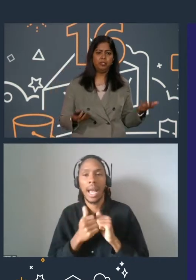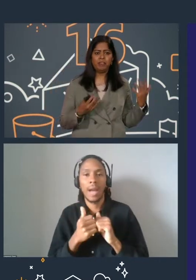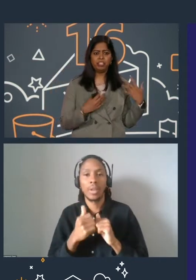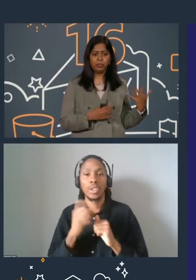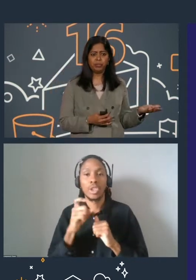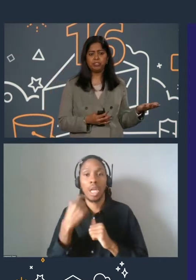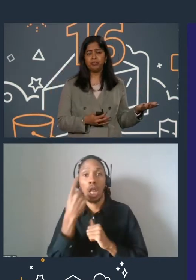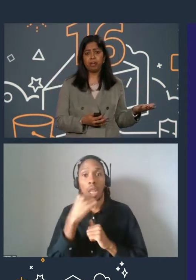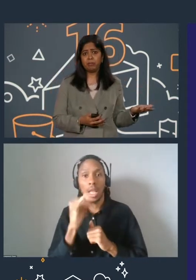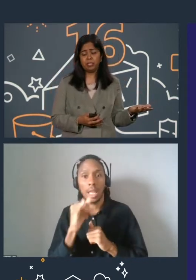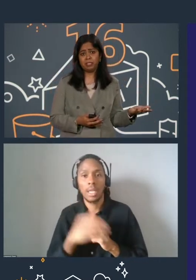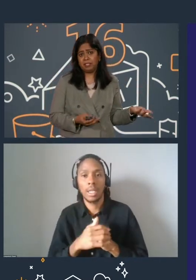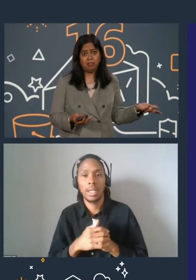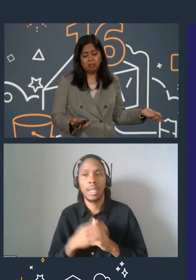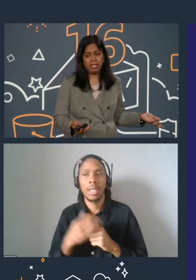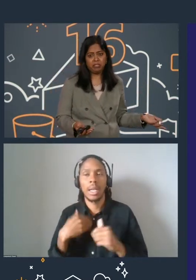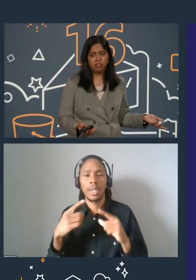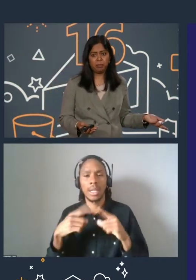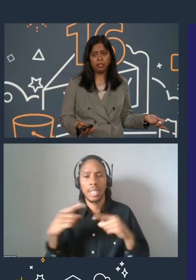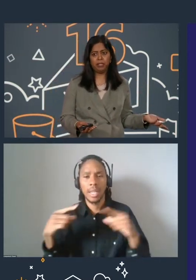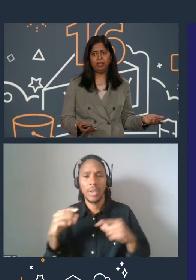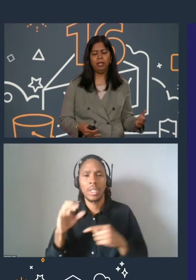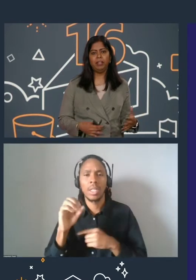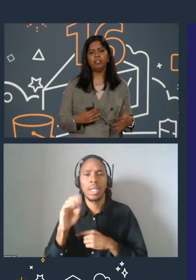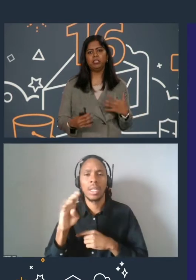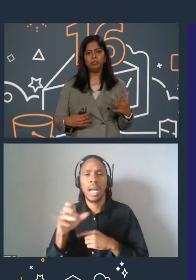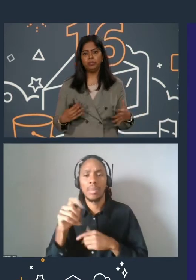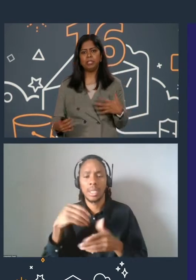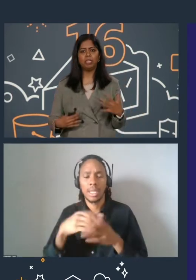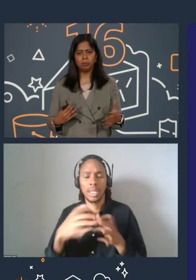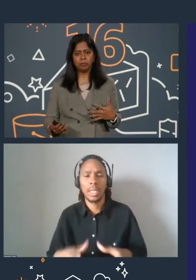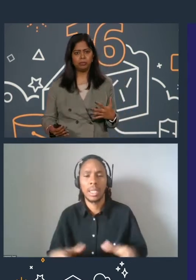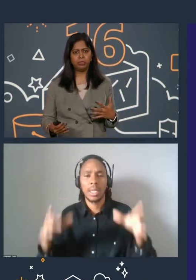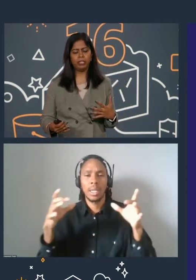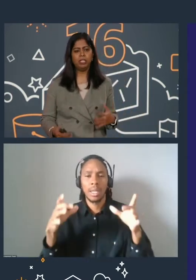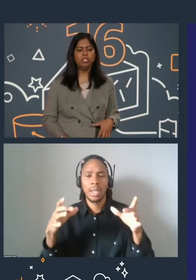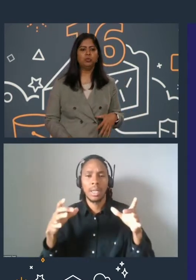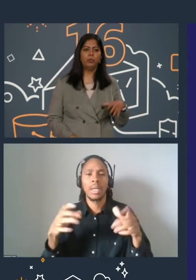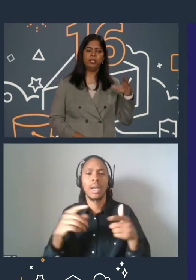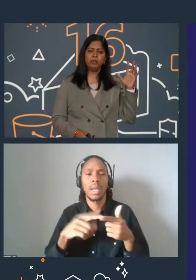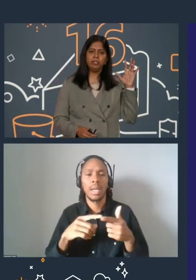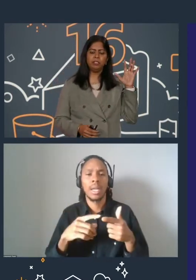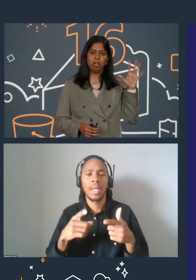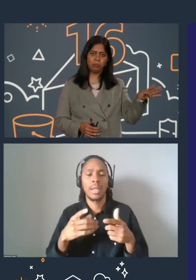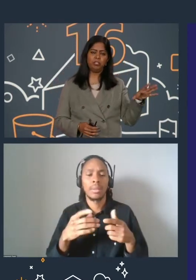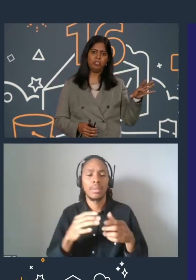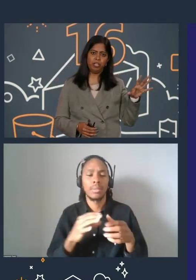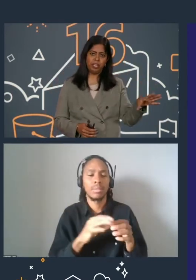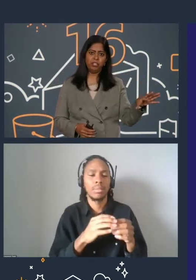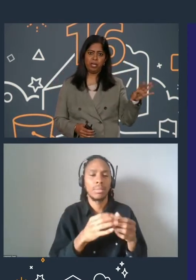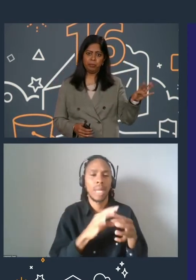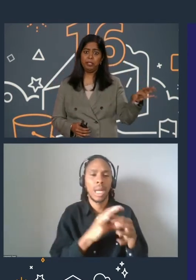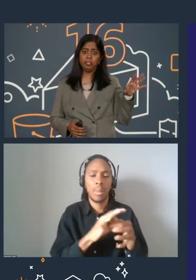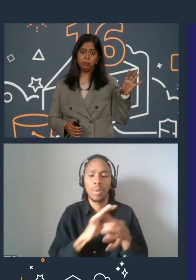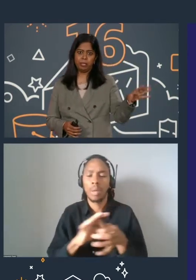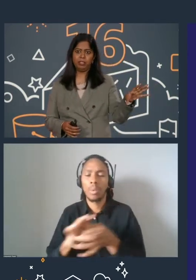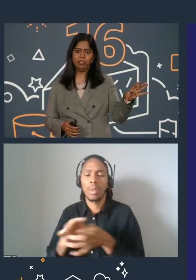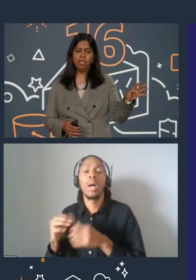You have a diverse sort of objects in the S3 bucket, and they're loosely coupled, right? So when there is an object change happening in your bucket,